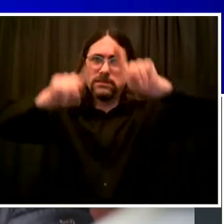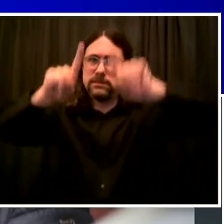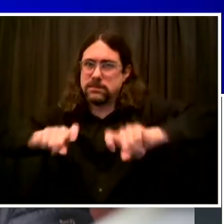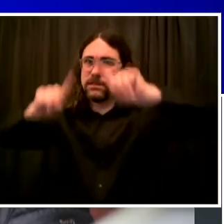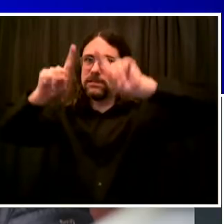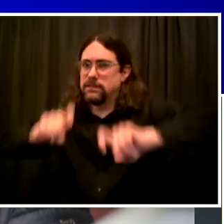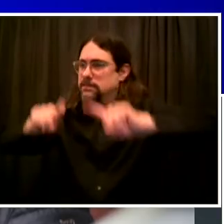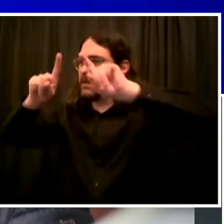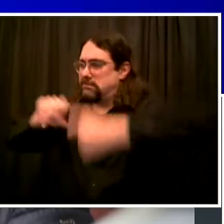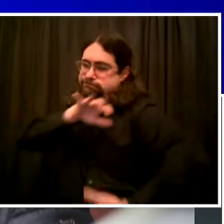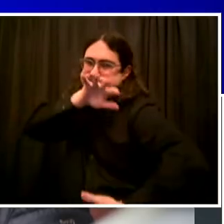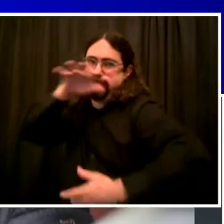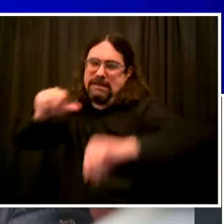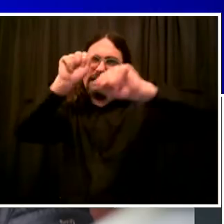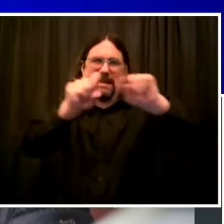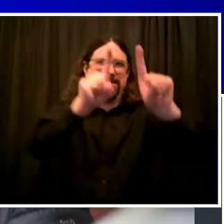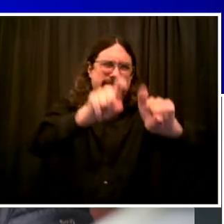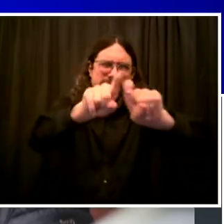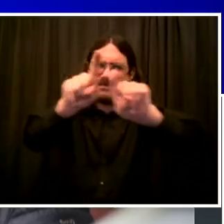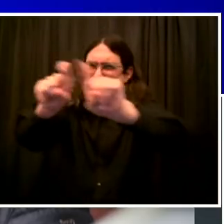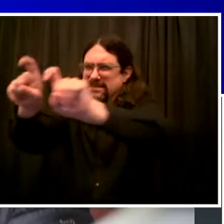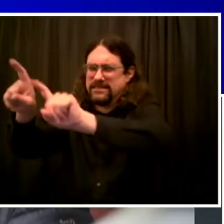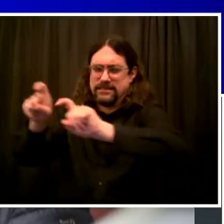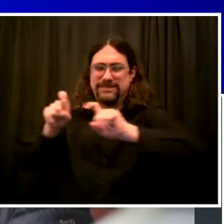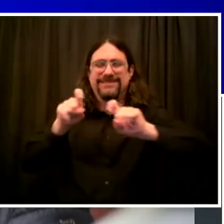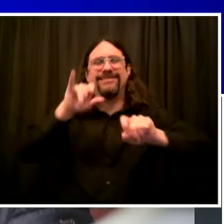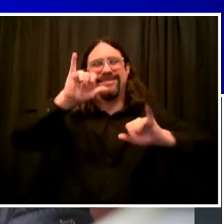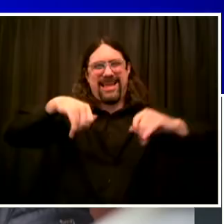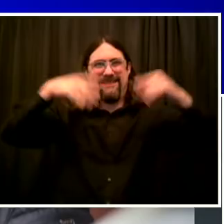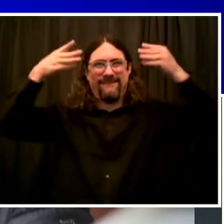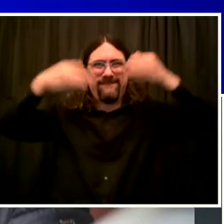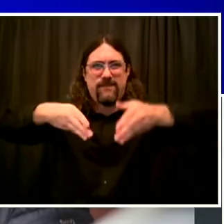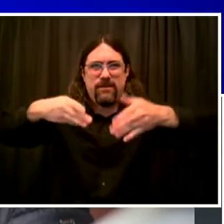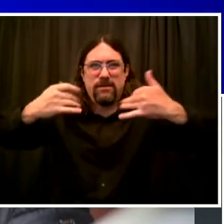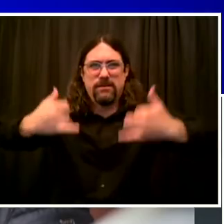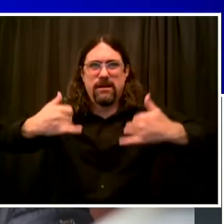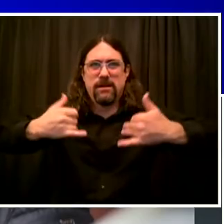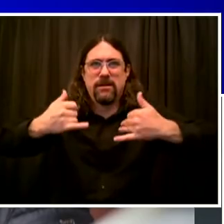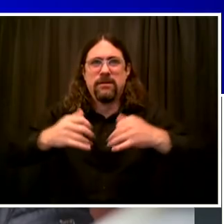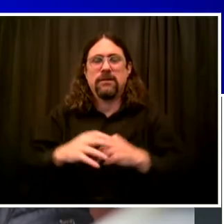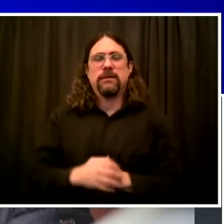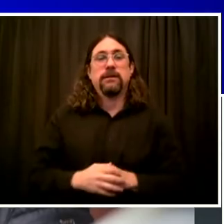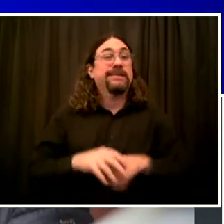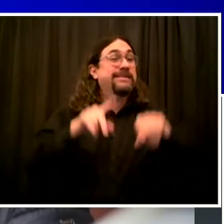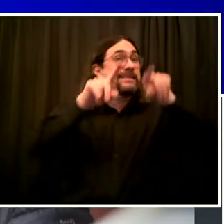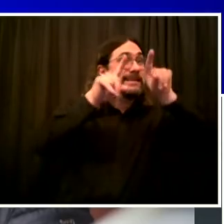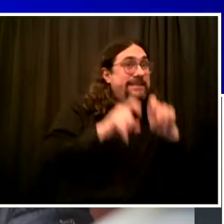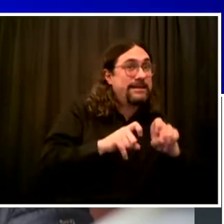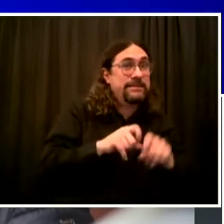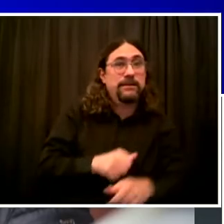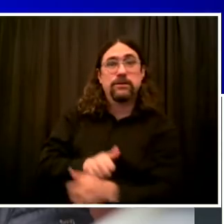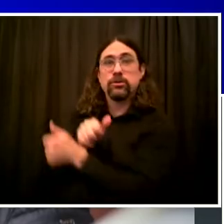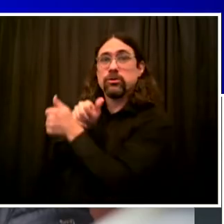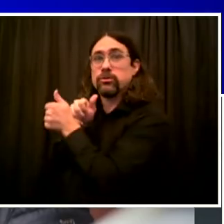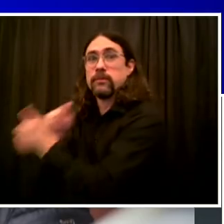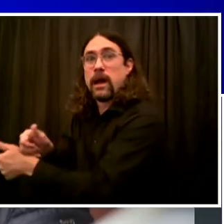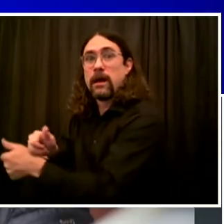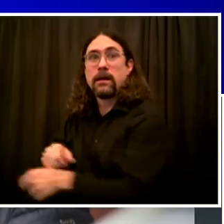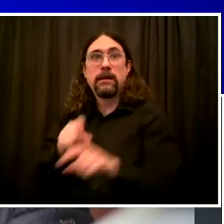TEST AND TRACY FISH TIFS THAT'S GOING TO BE HUGE AND GROW AS BIG AS IT ENEDS TO. I WANT TO